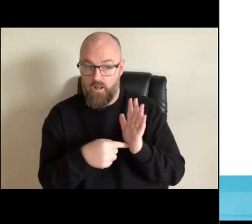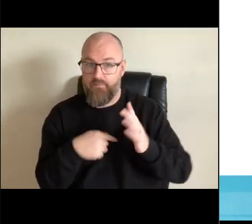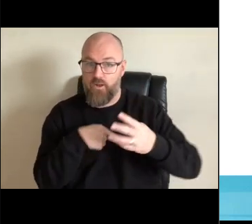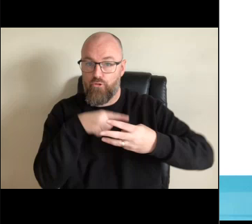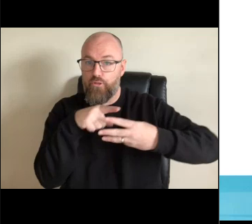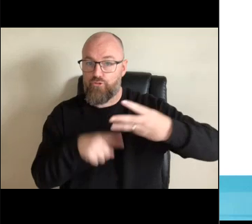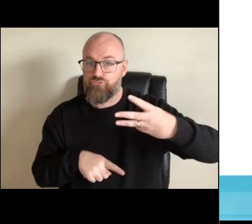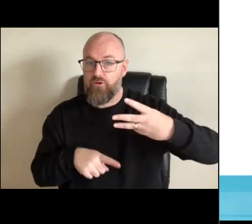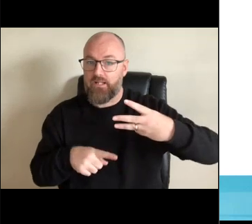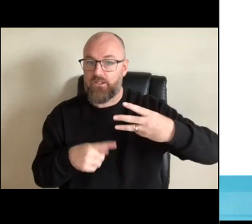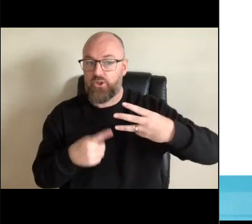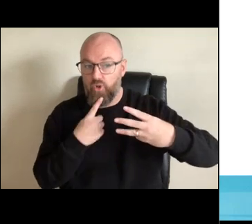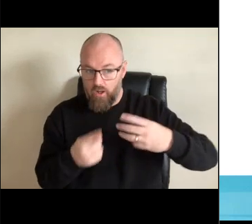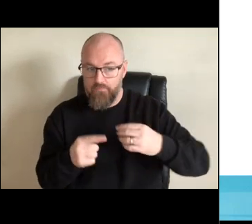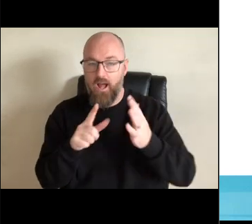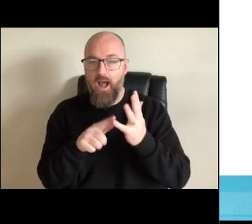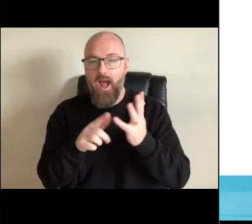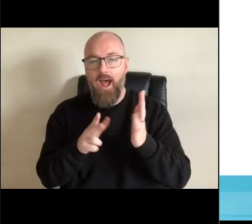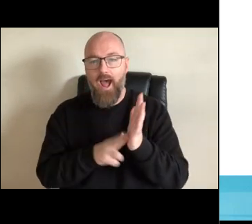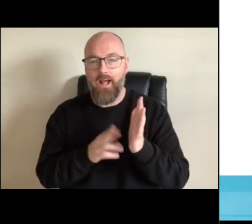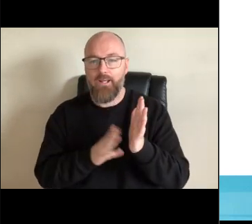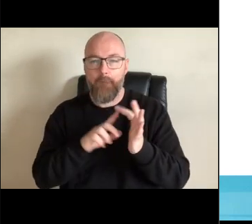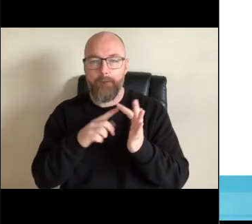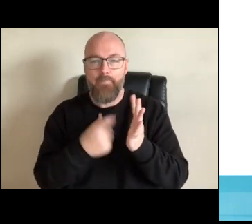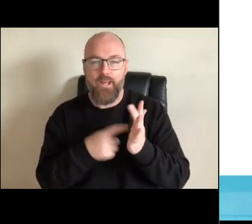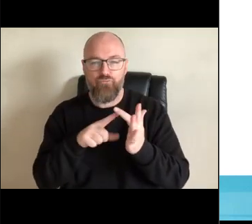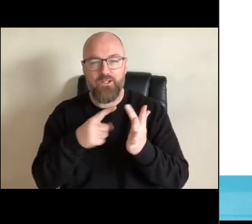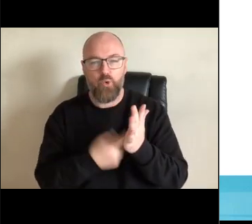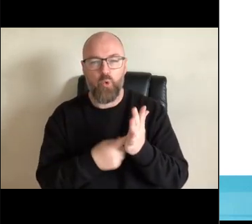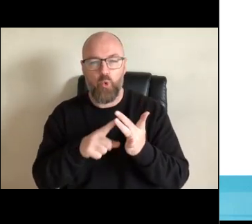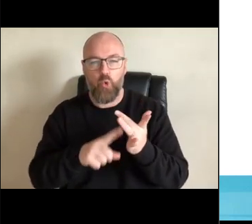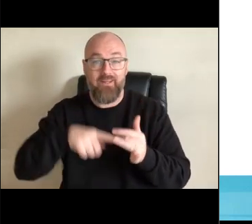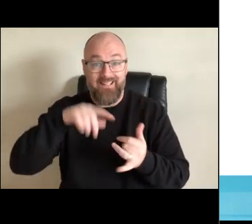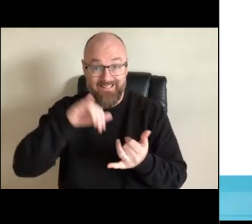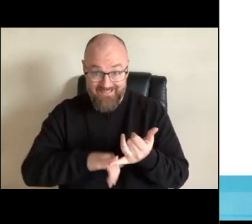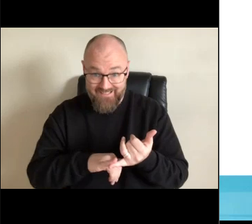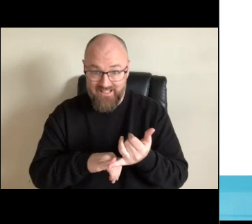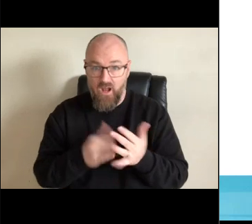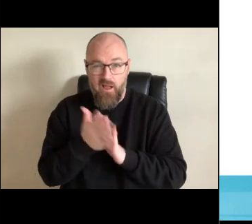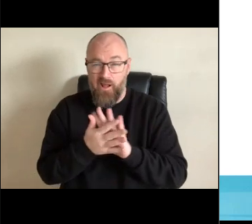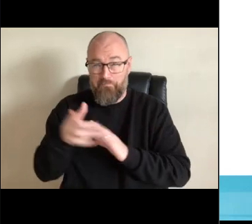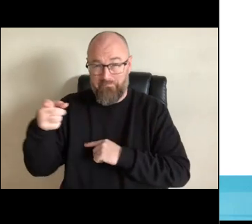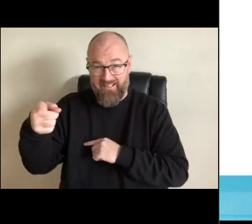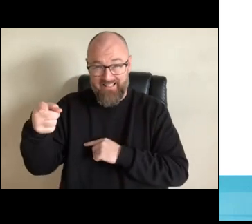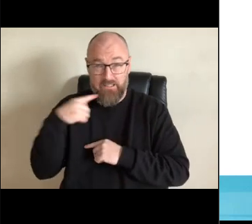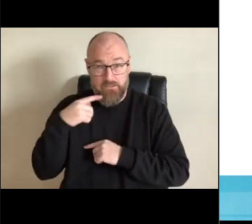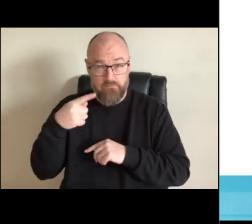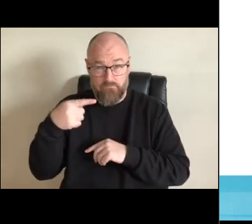and unmeritorious proceedings so proceedings that's got no prospects of succeeding a harmful